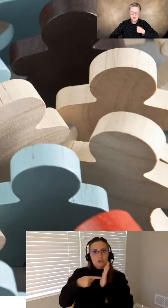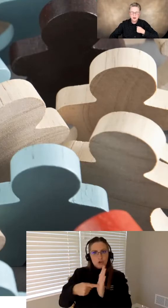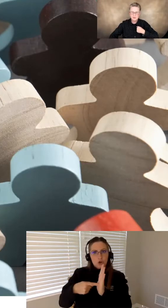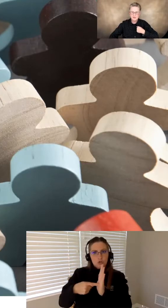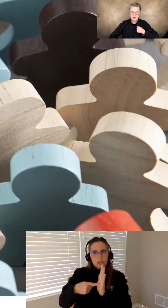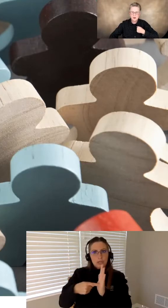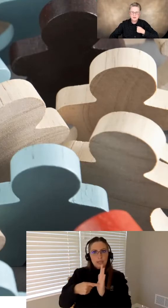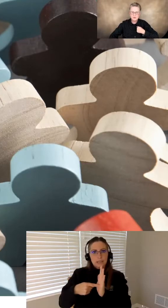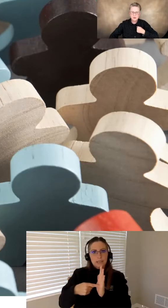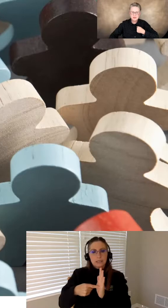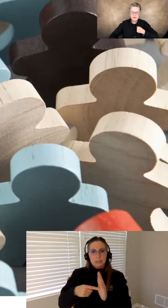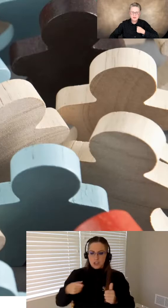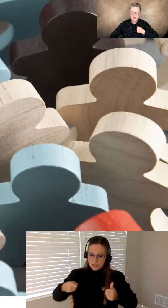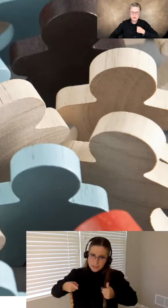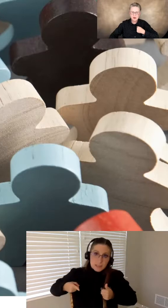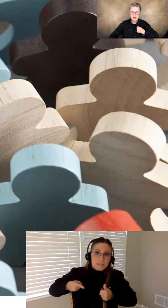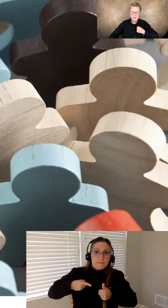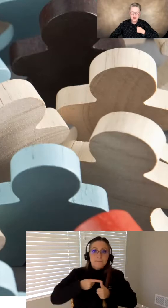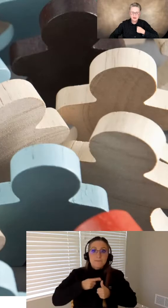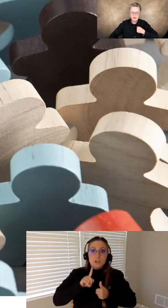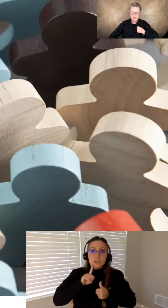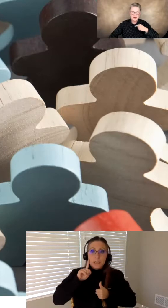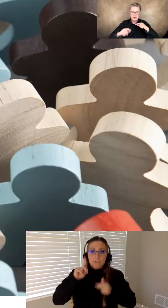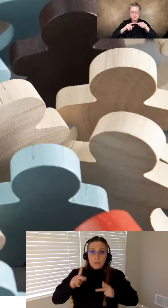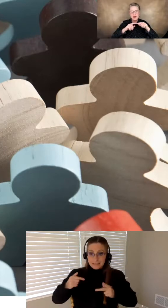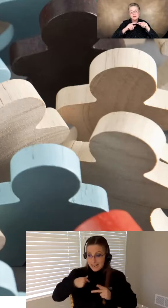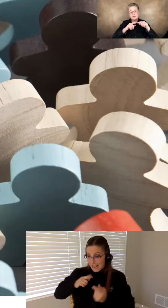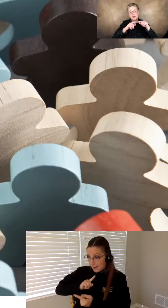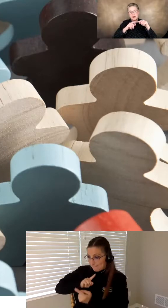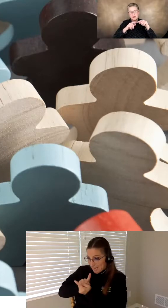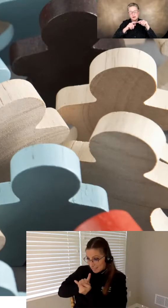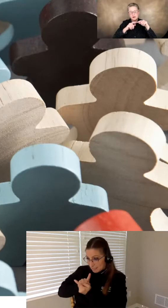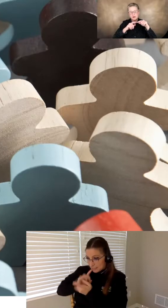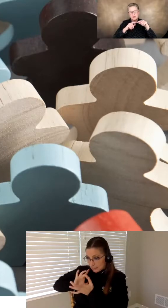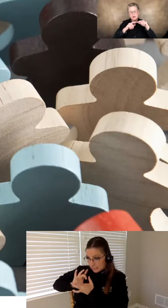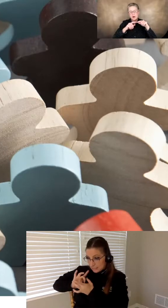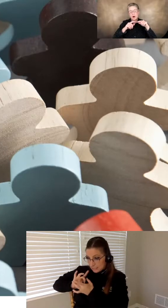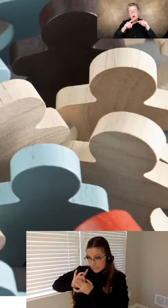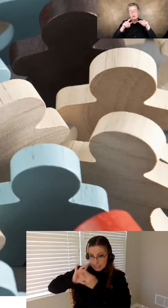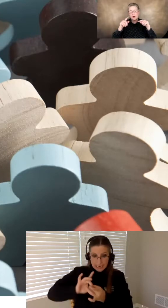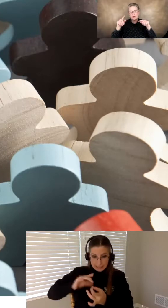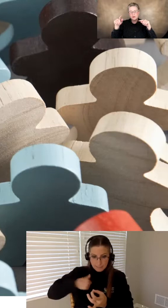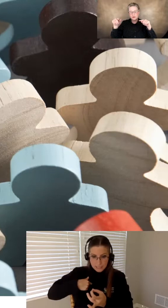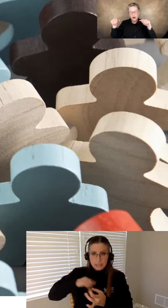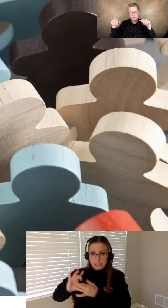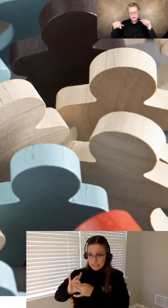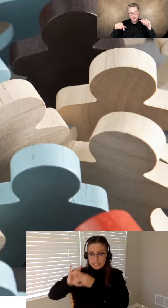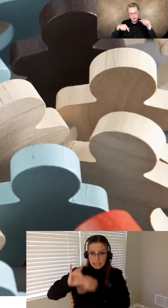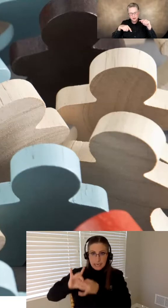of the very first Deaf person I met connected me all the way through my research